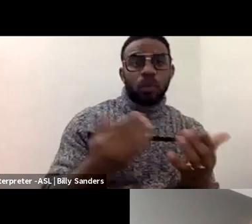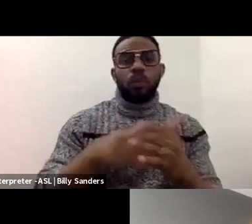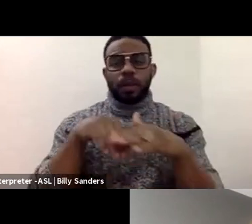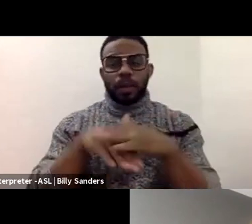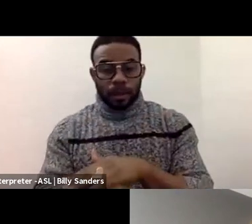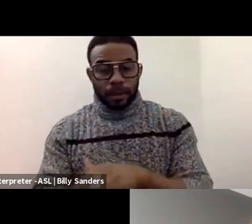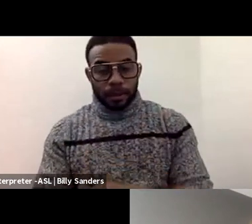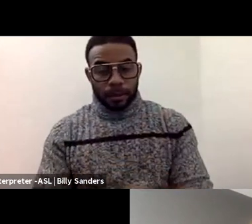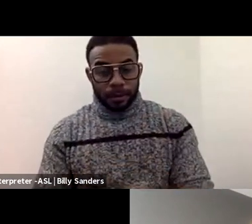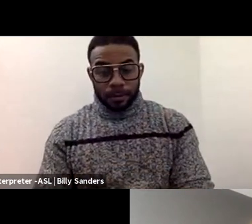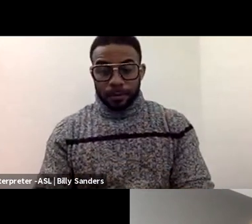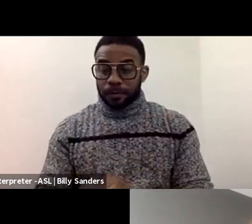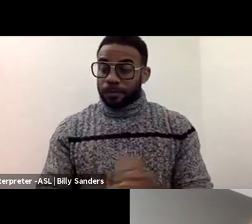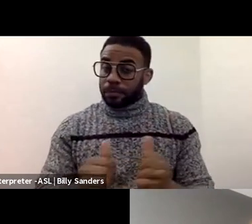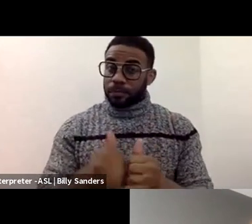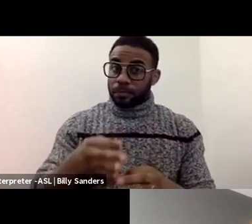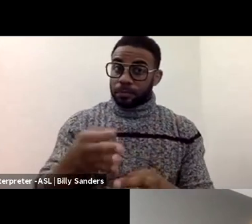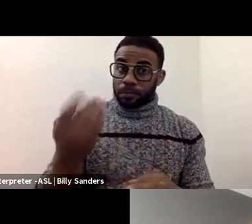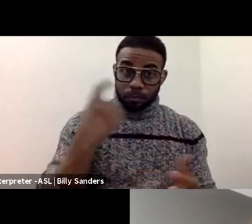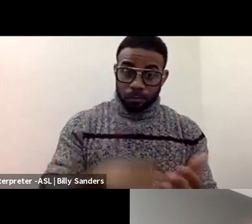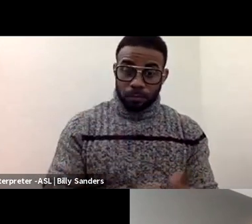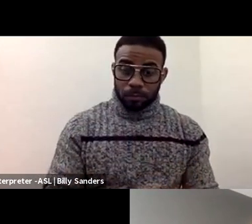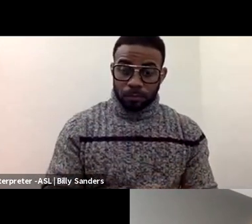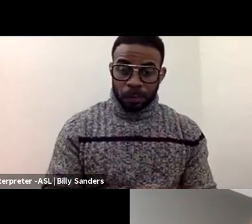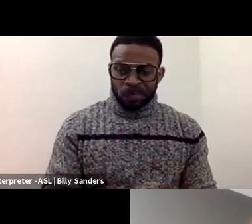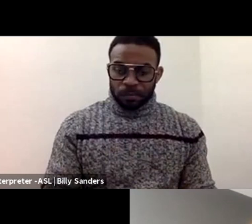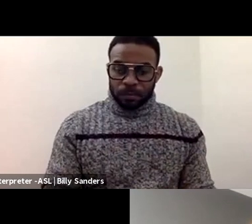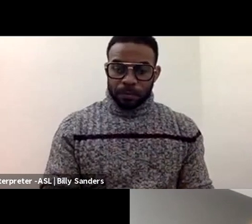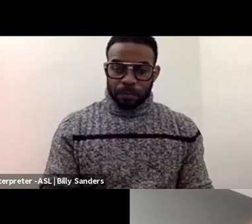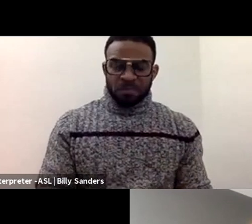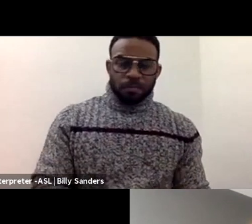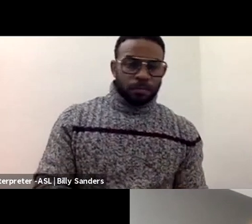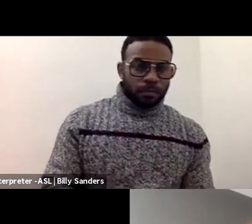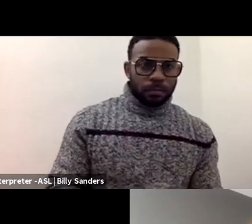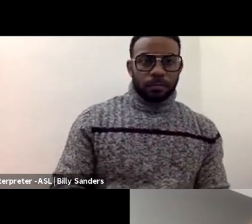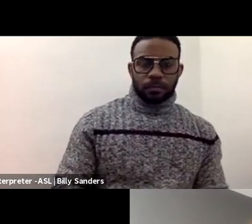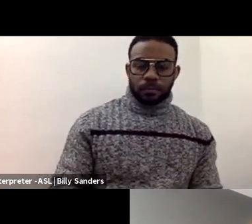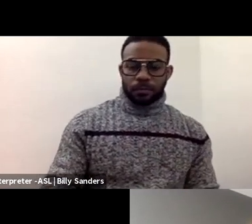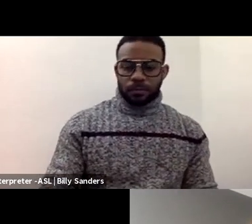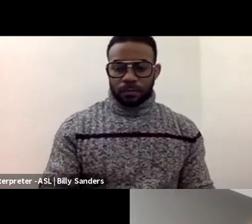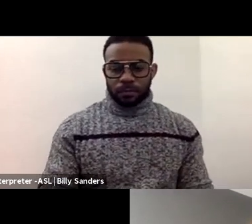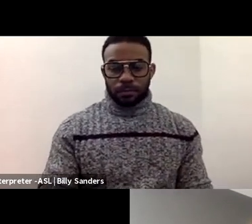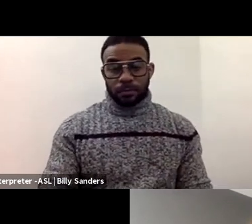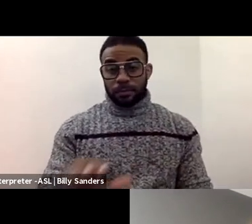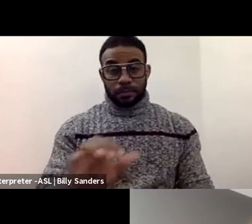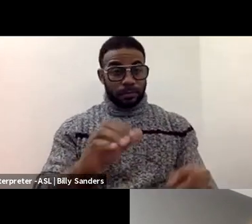And so without further ado I am pleased to introduce our panelists, Johileny Meran, Gillian